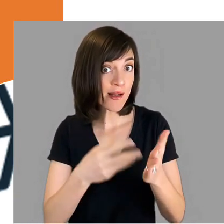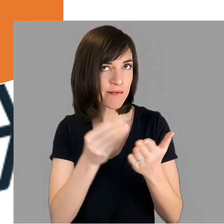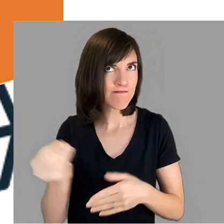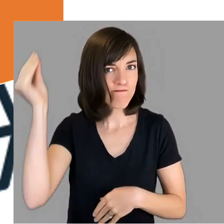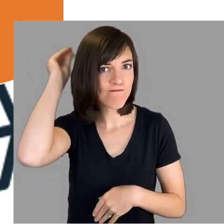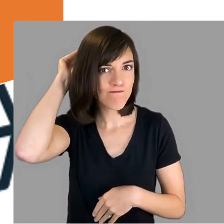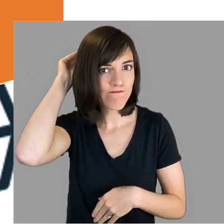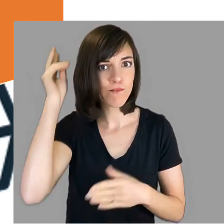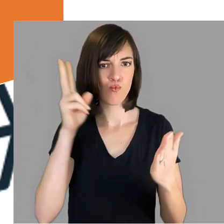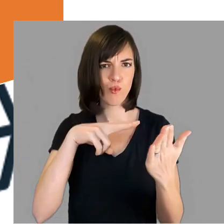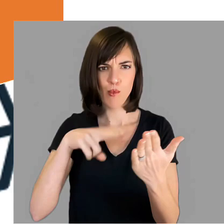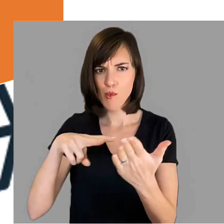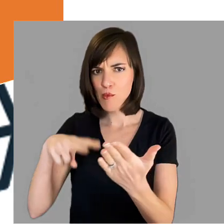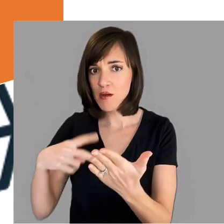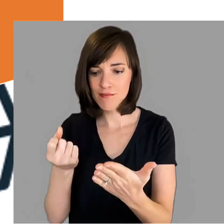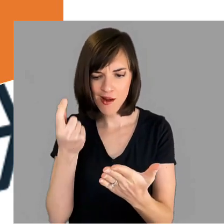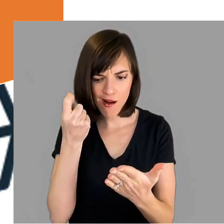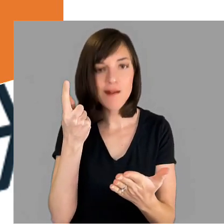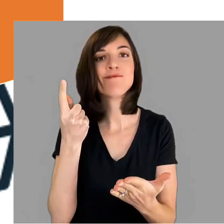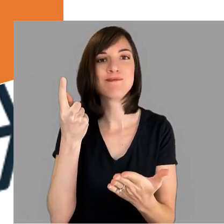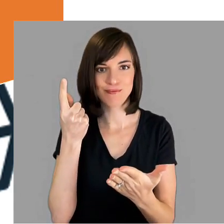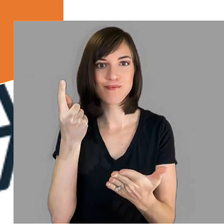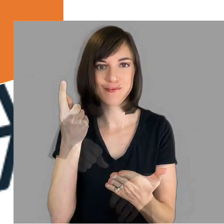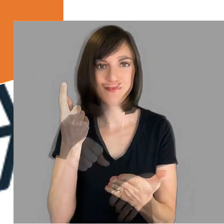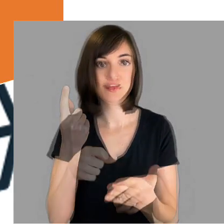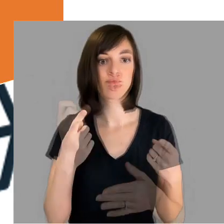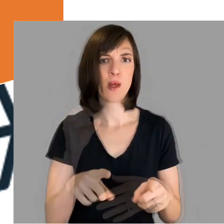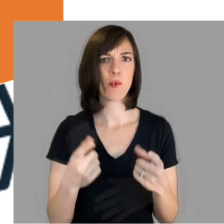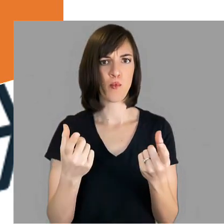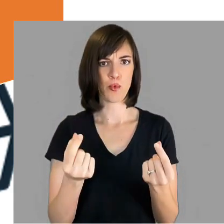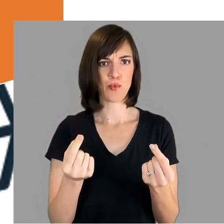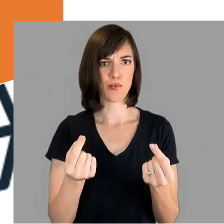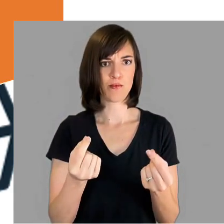this scenario, the reader has to think about the definition, how it fits, and if it makes sense